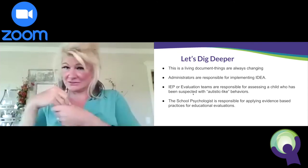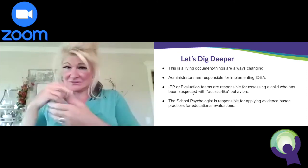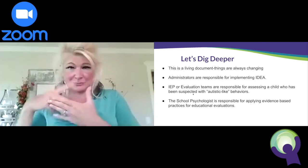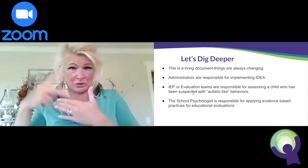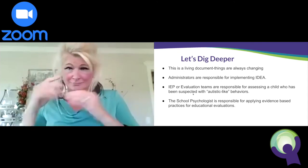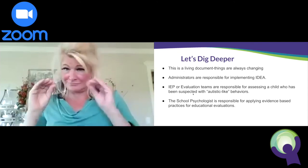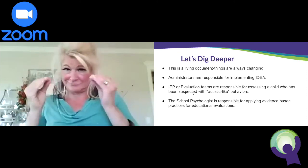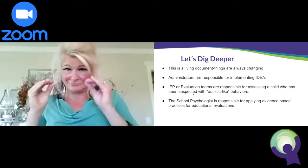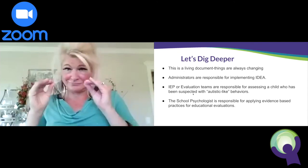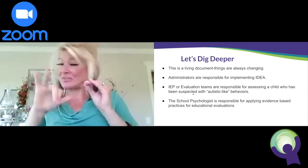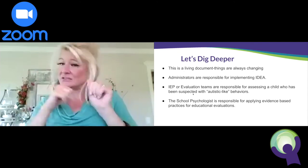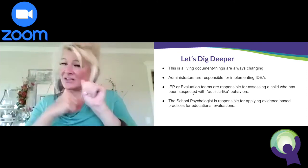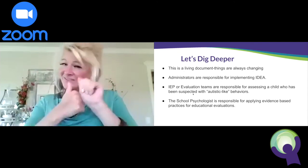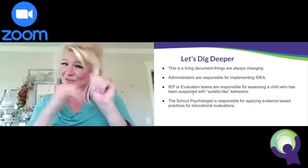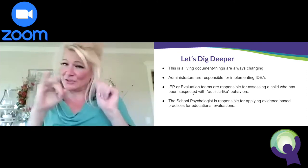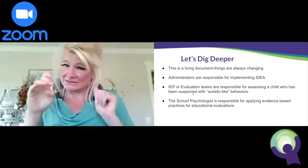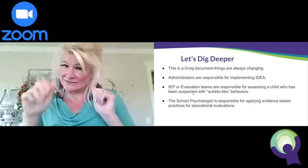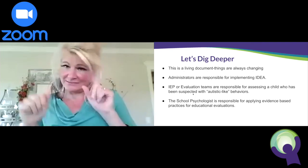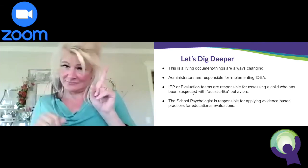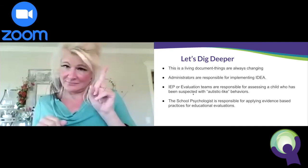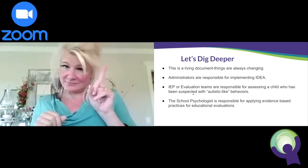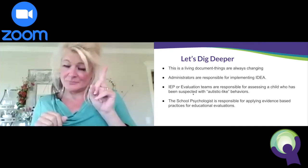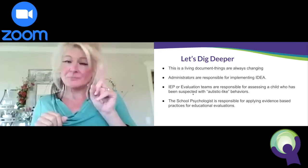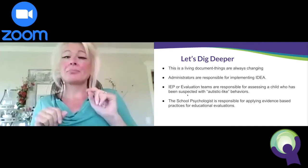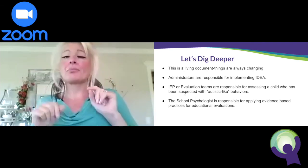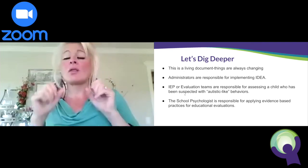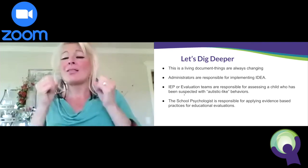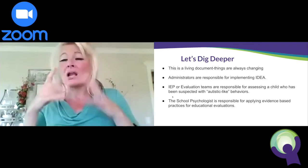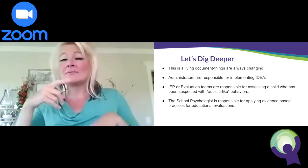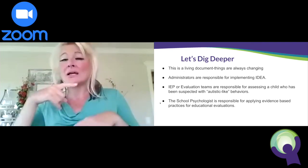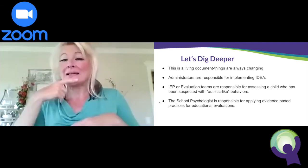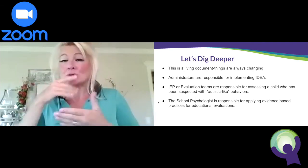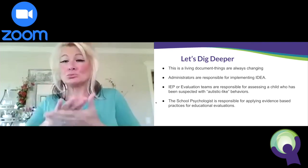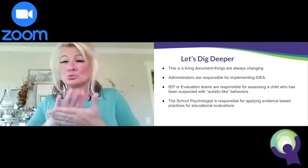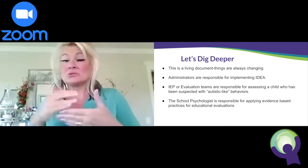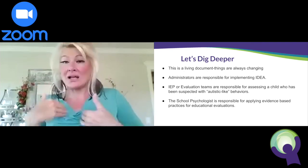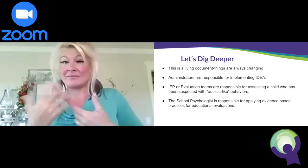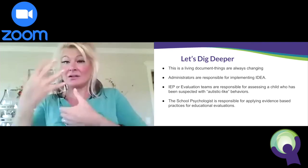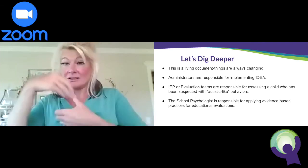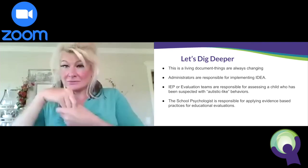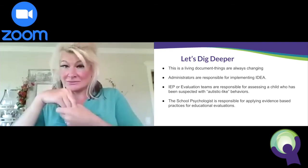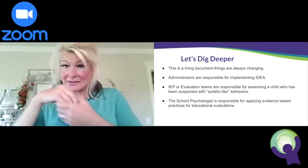So a lot of deaf schools don't have a